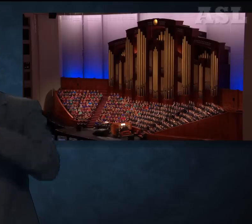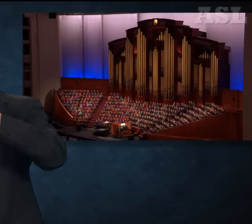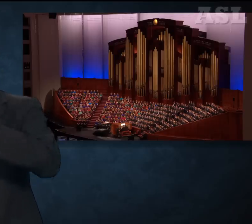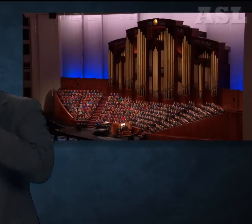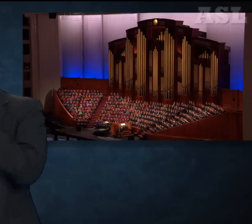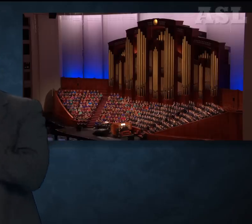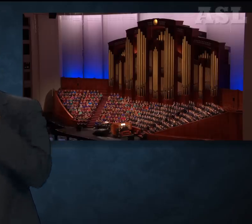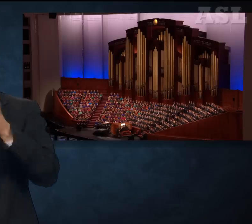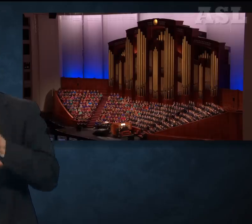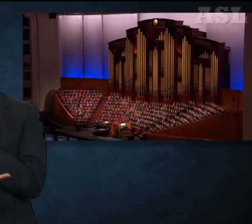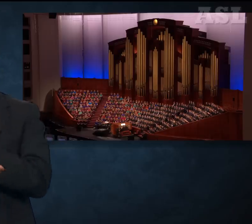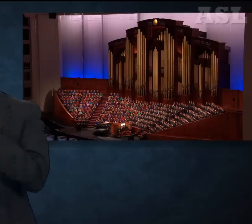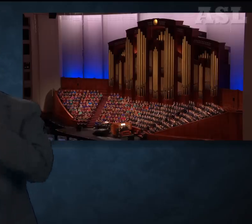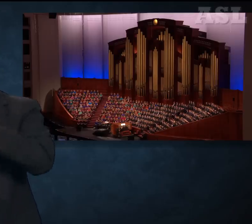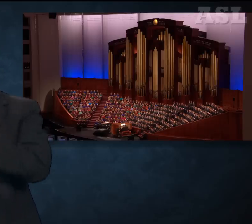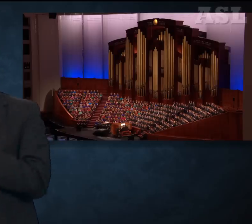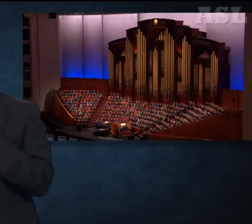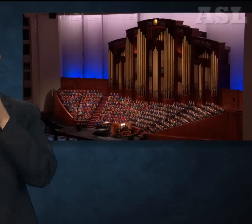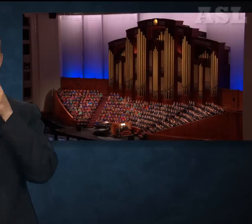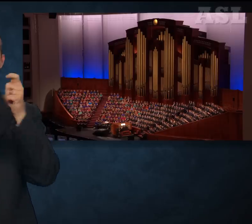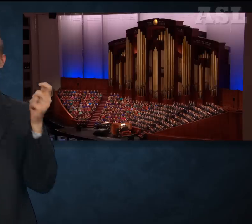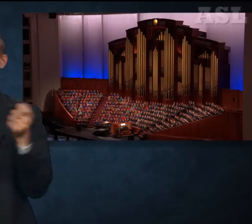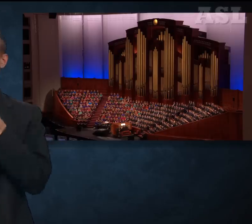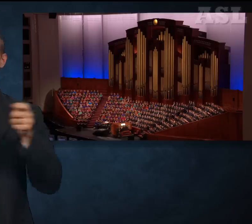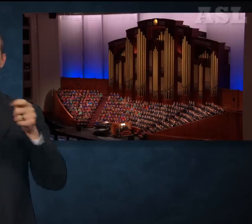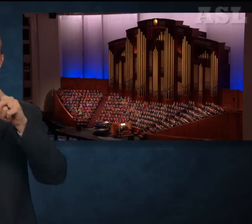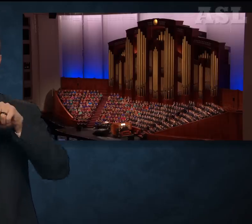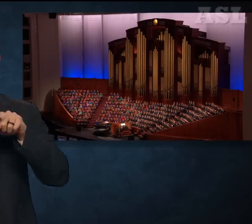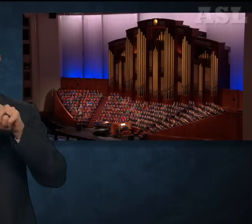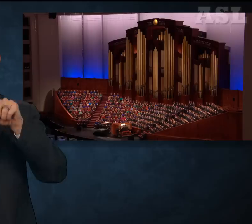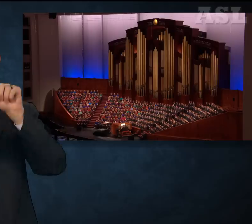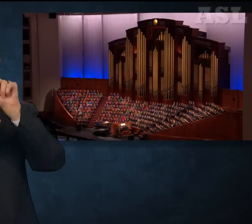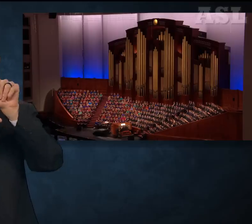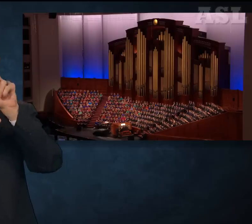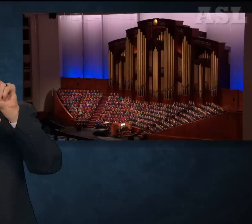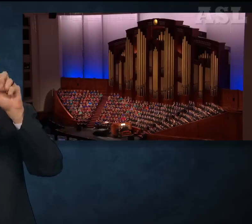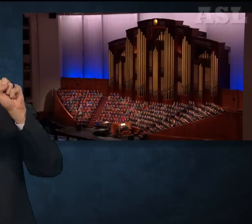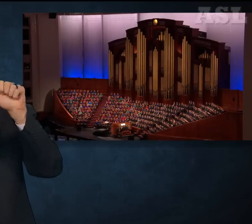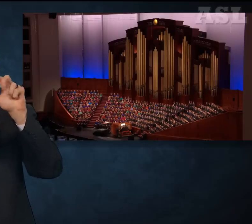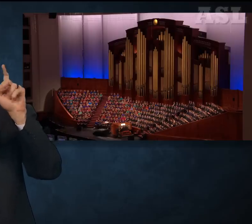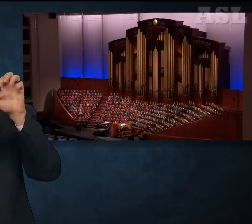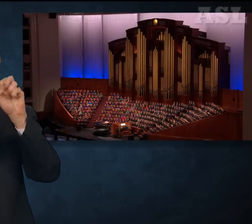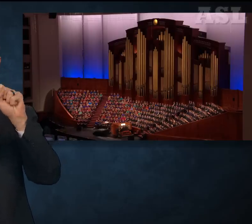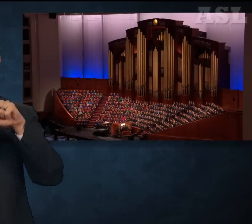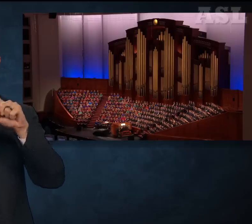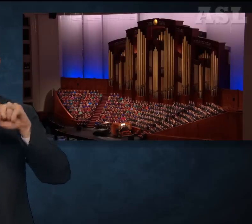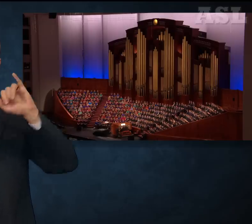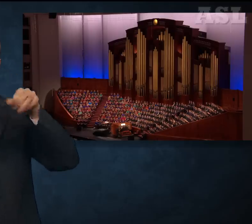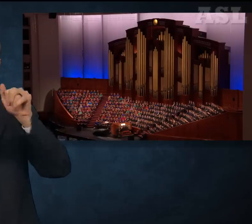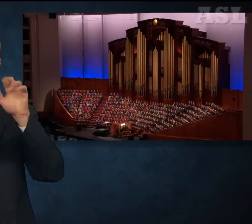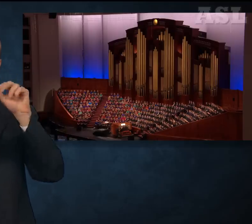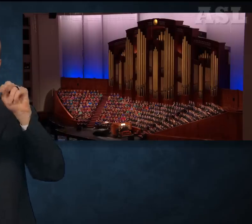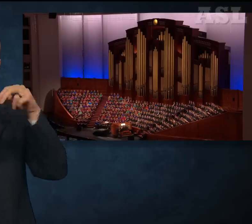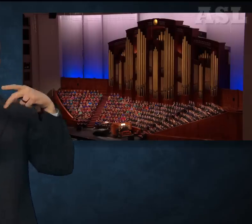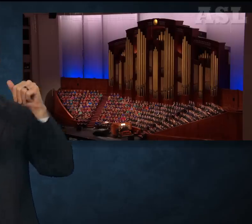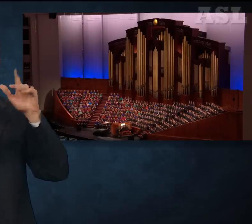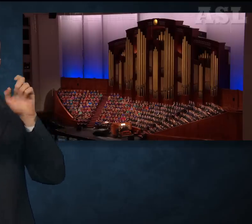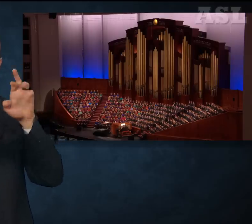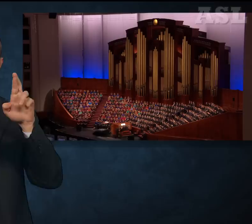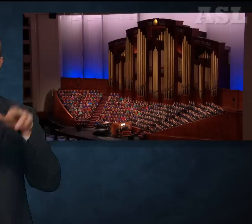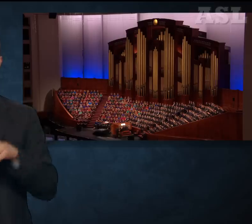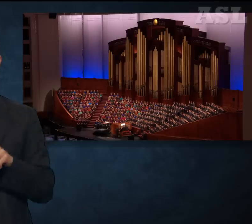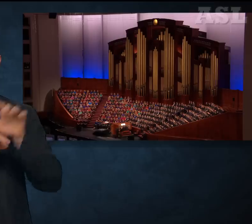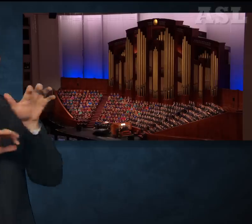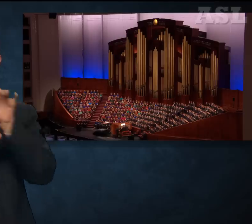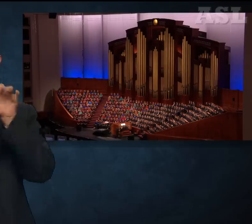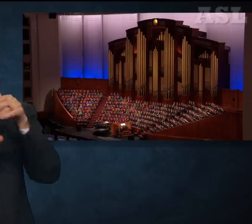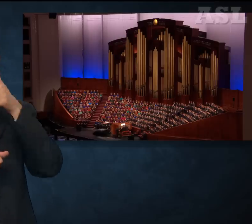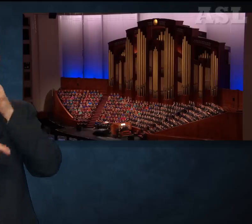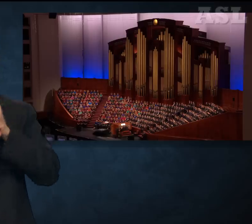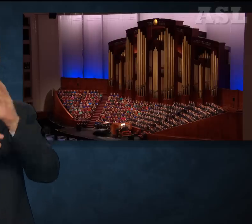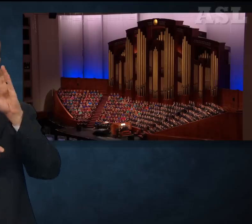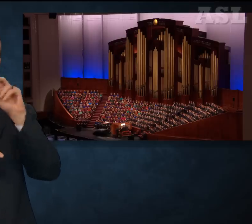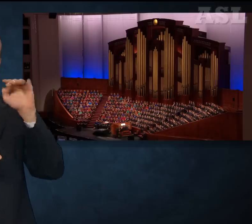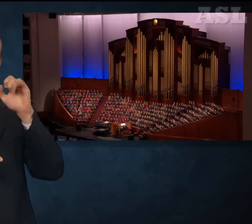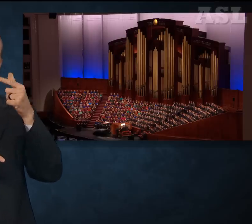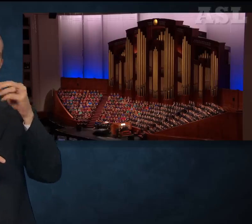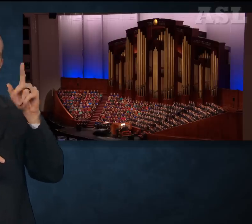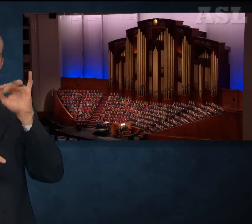WILL BE PROVIDED BY A